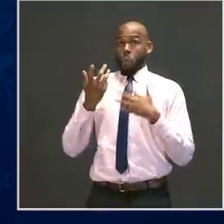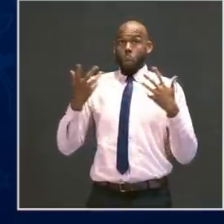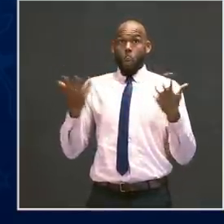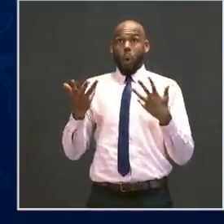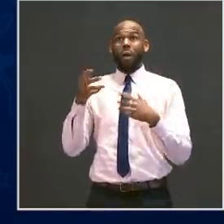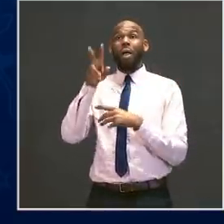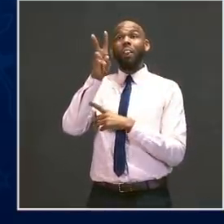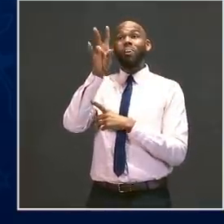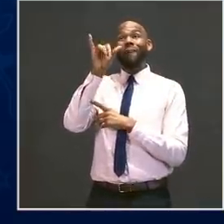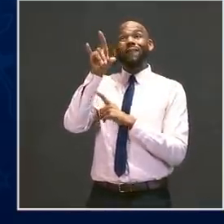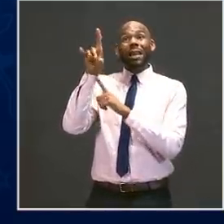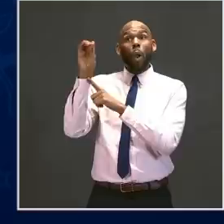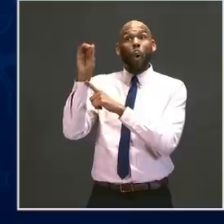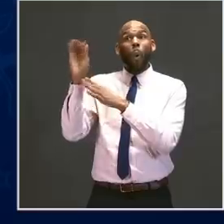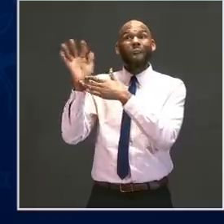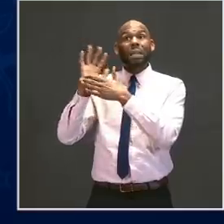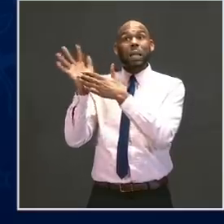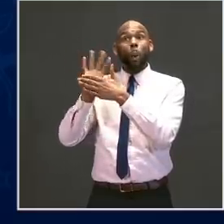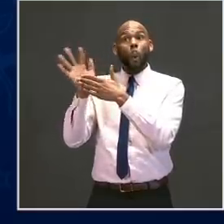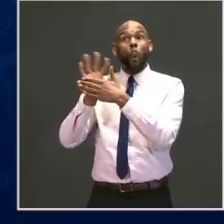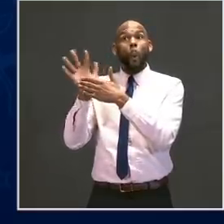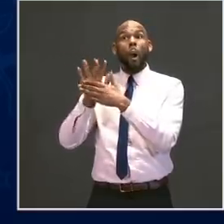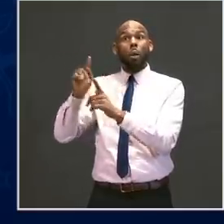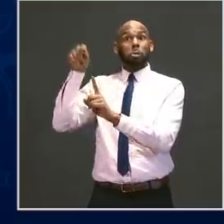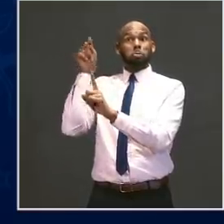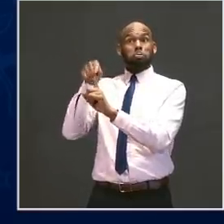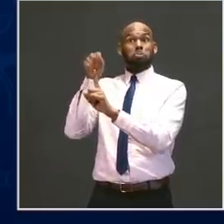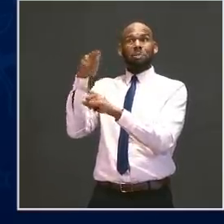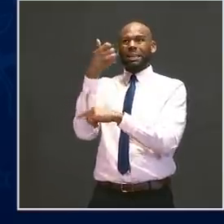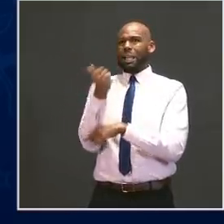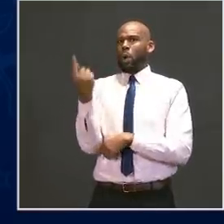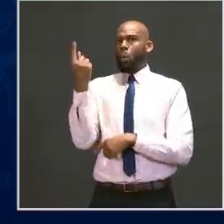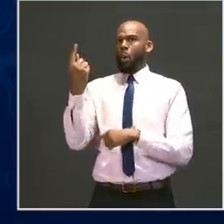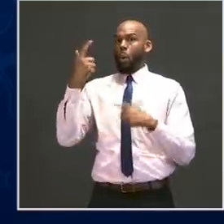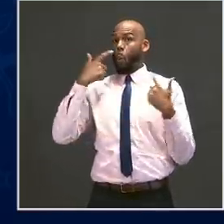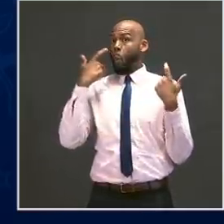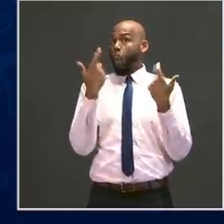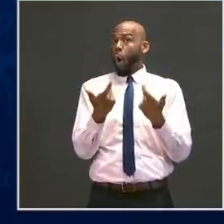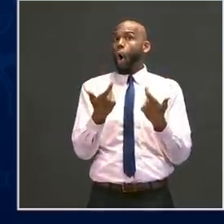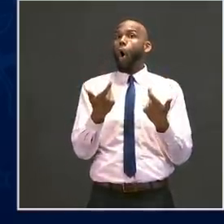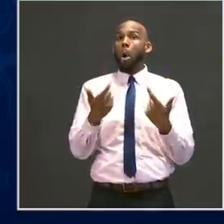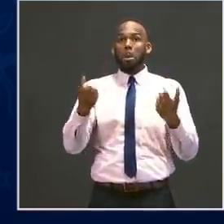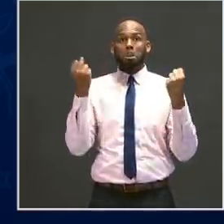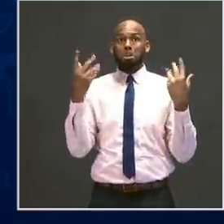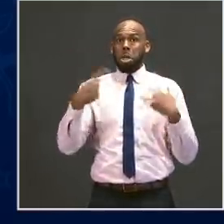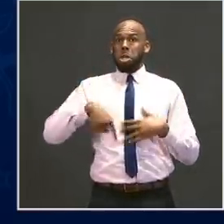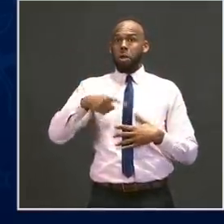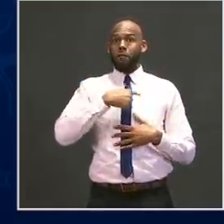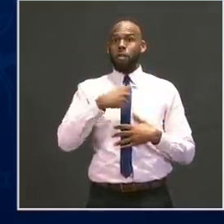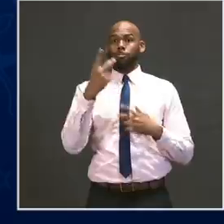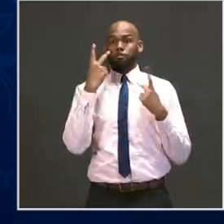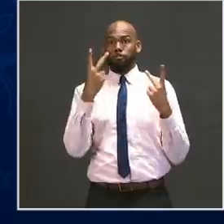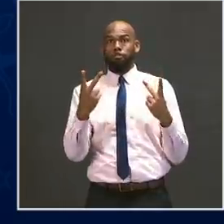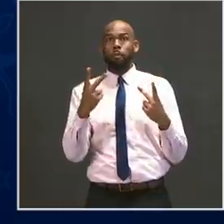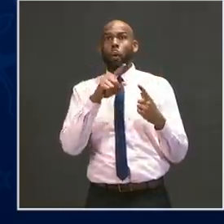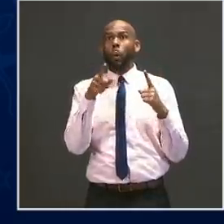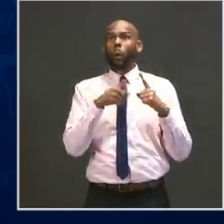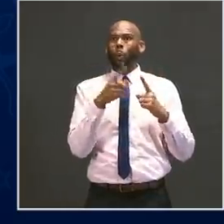that you asked him was about the video. And, you know, anyone who watched that video -- many of us watched it when our days concluded, and we saw news clips,